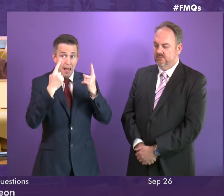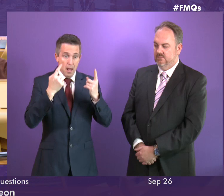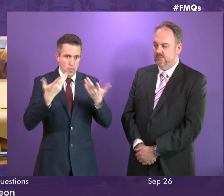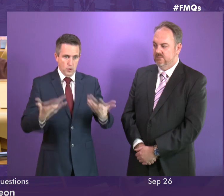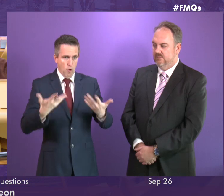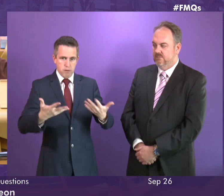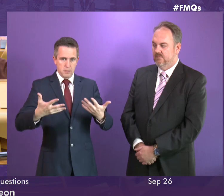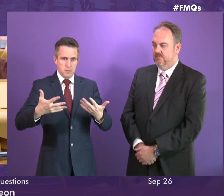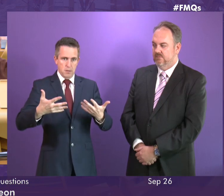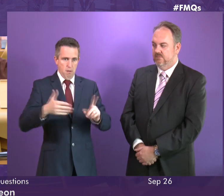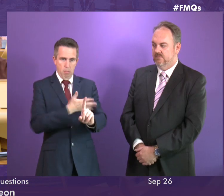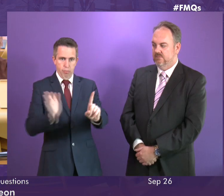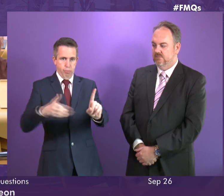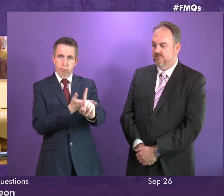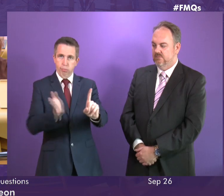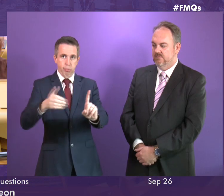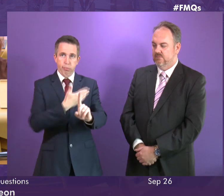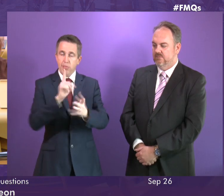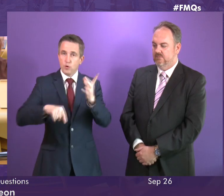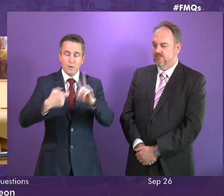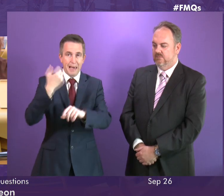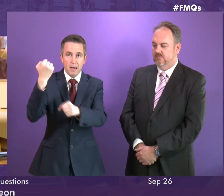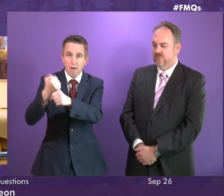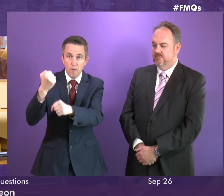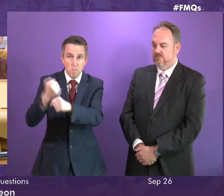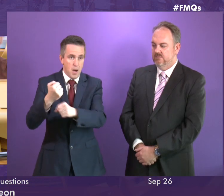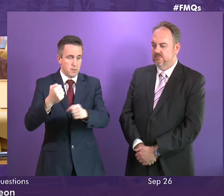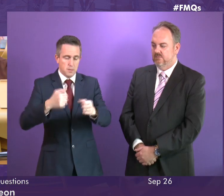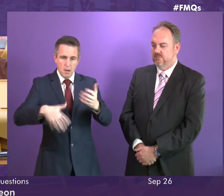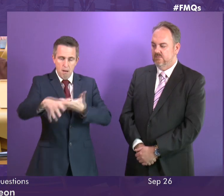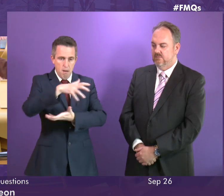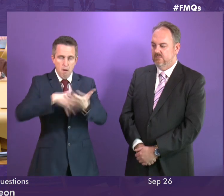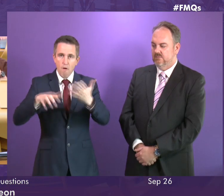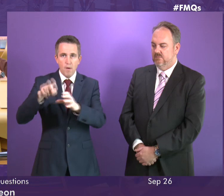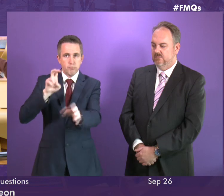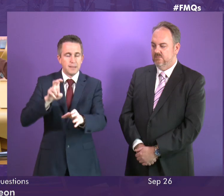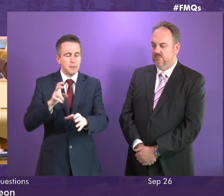uncertainty that is swirling around the UK Government and the entire country has implications